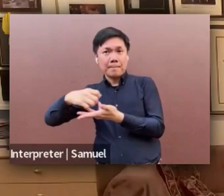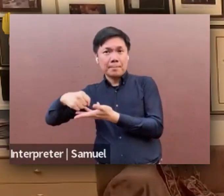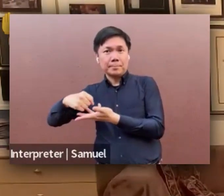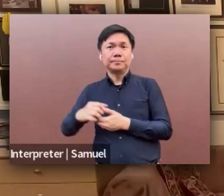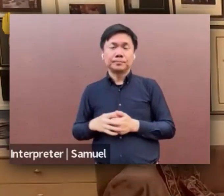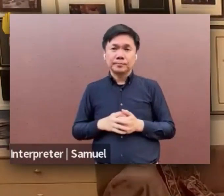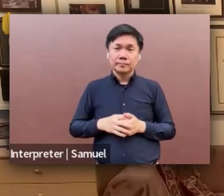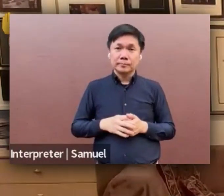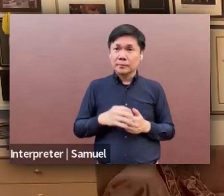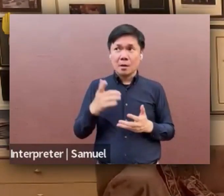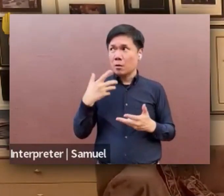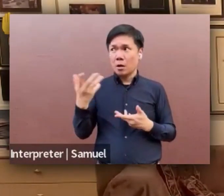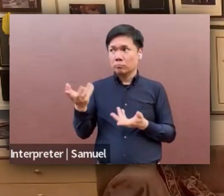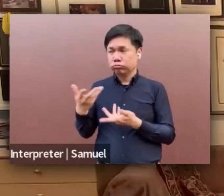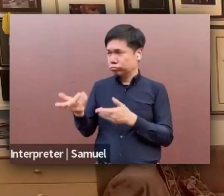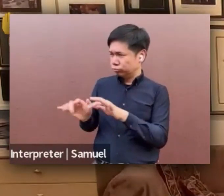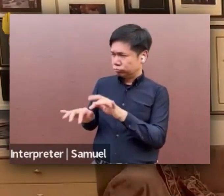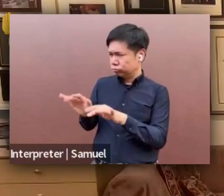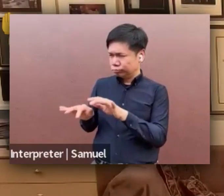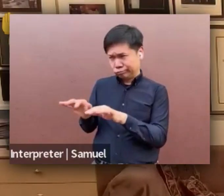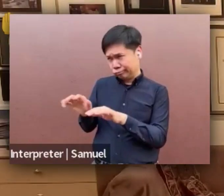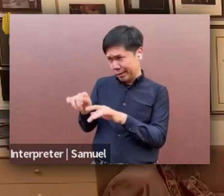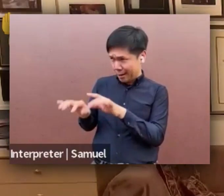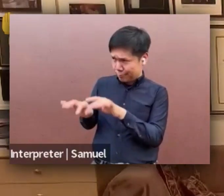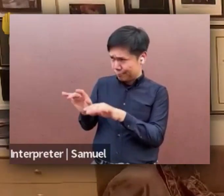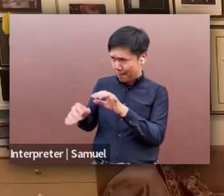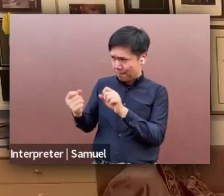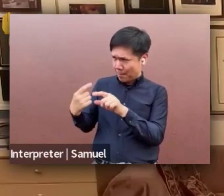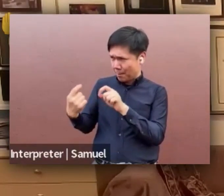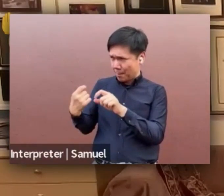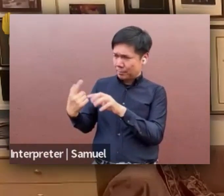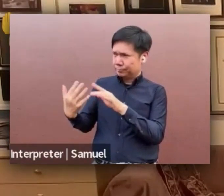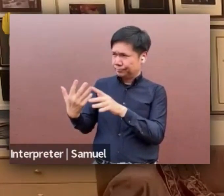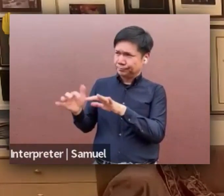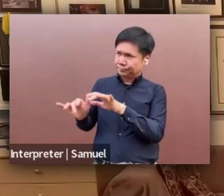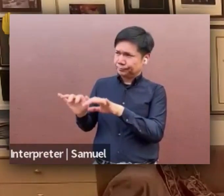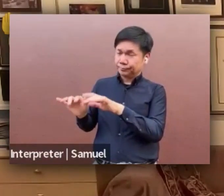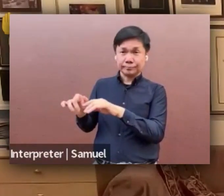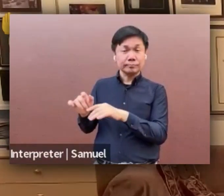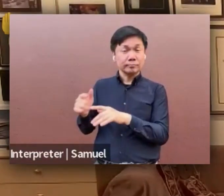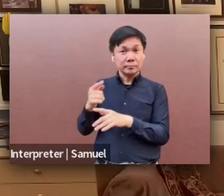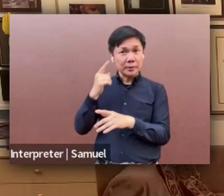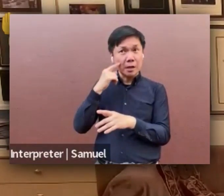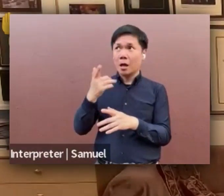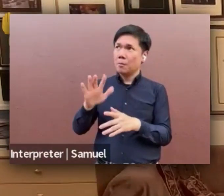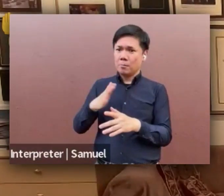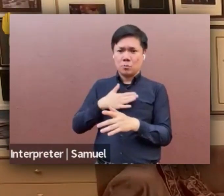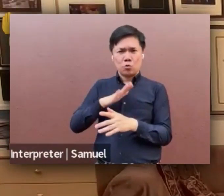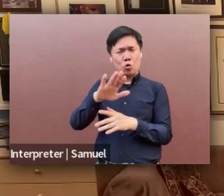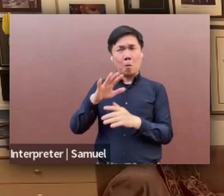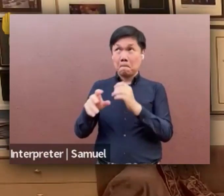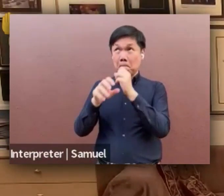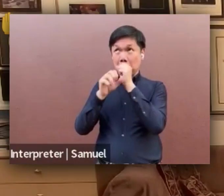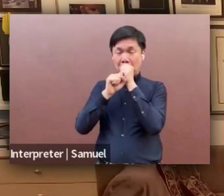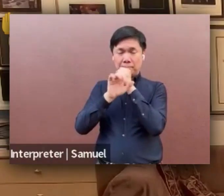an AI system when we're interacting with it, but then that context is preserved in our cloud